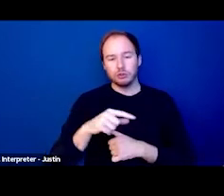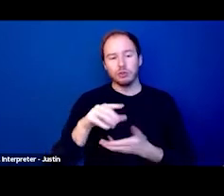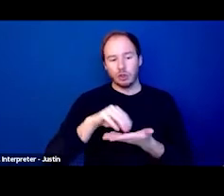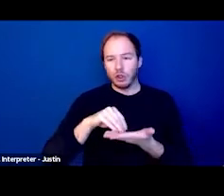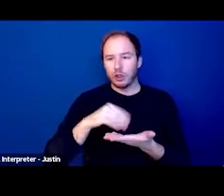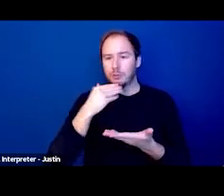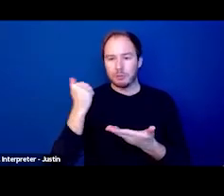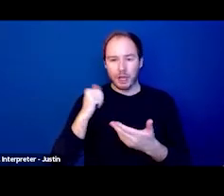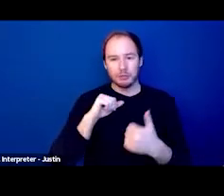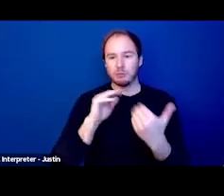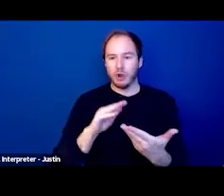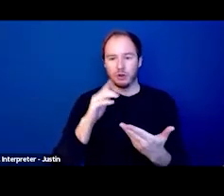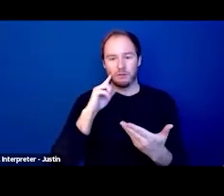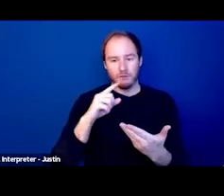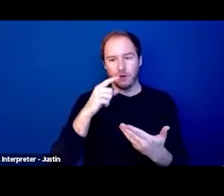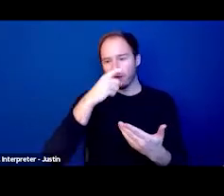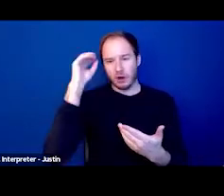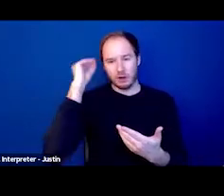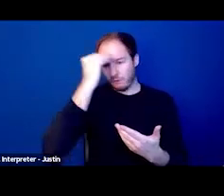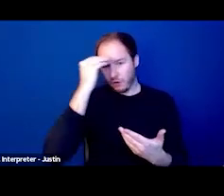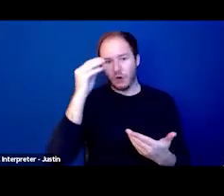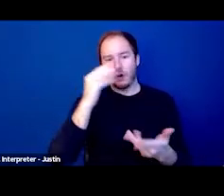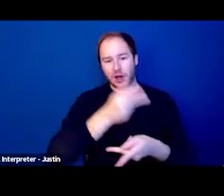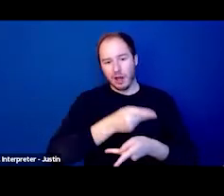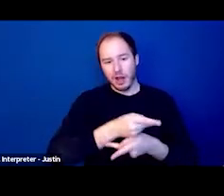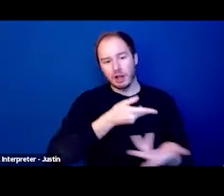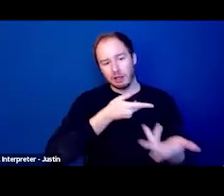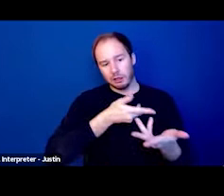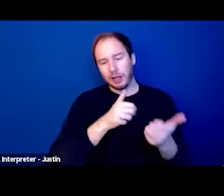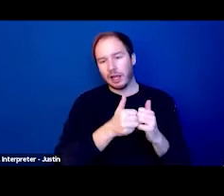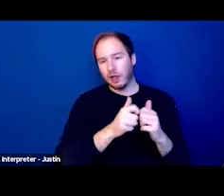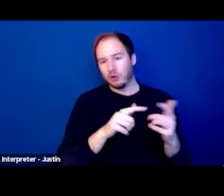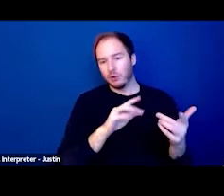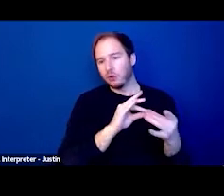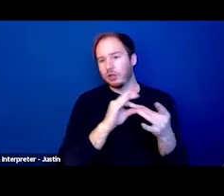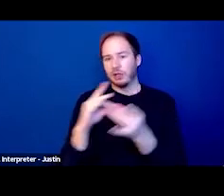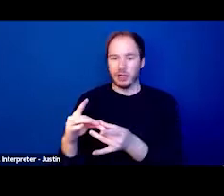in trauma-informed care and person-centered outreach, how to connect people with services and housing,